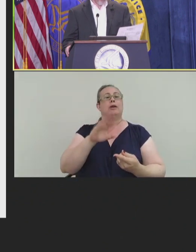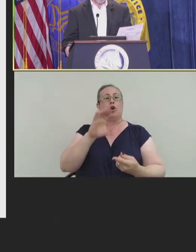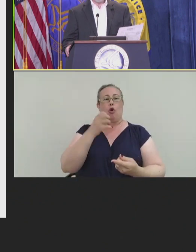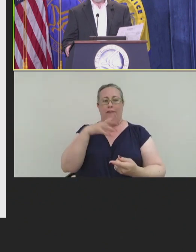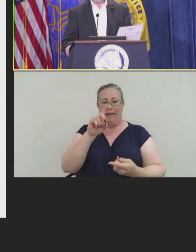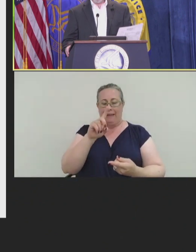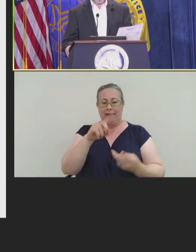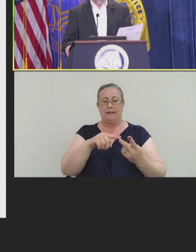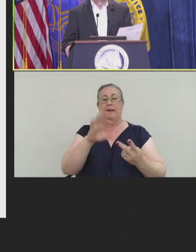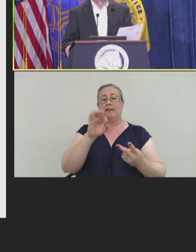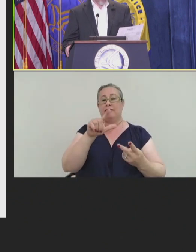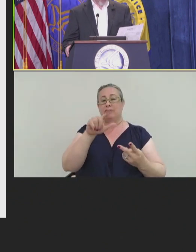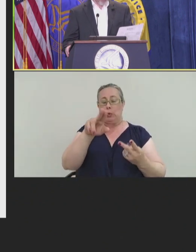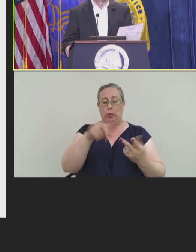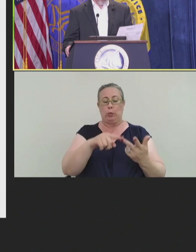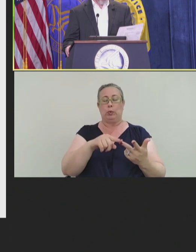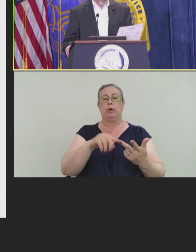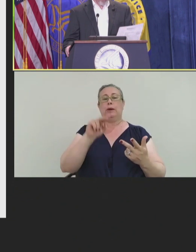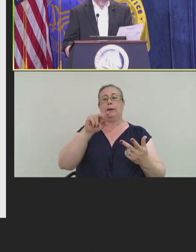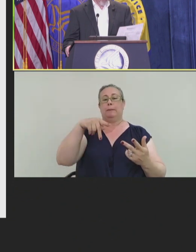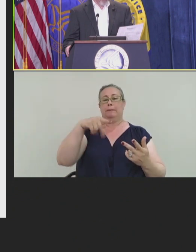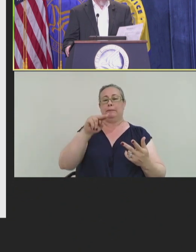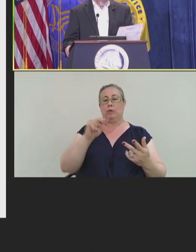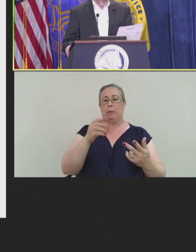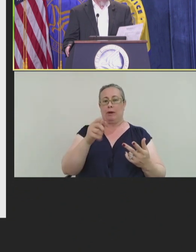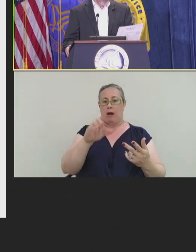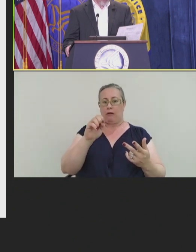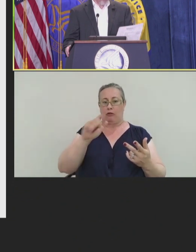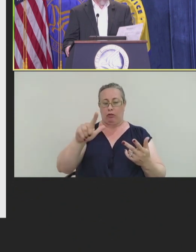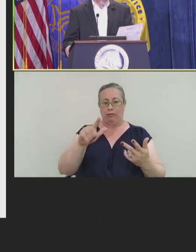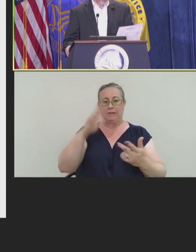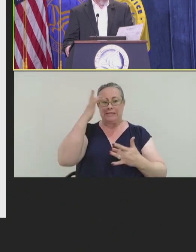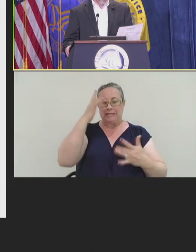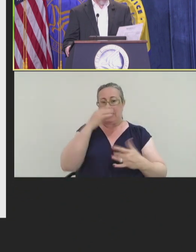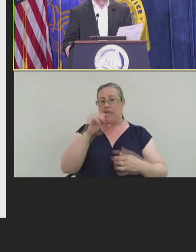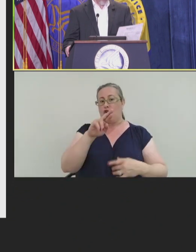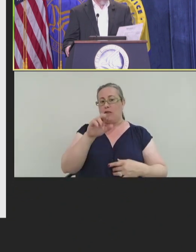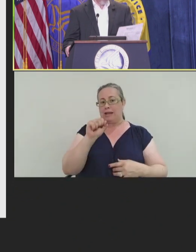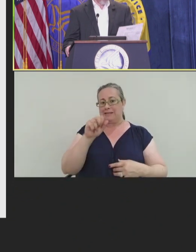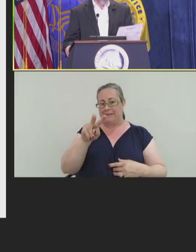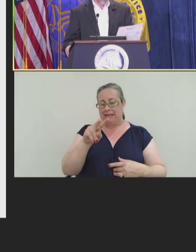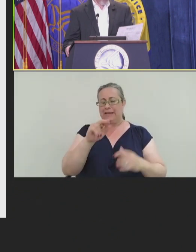pneumococcal disease, and RSV and how they affect the U.S. healthcare system,